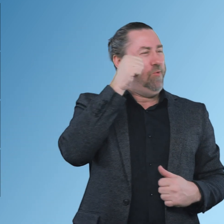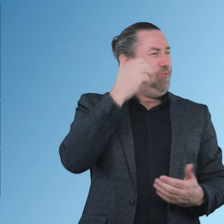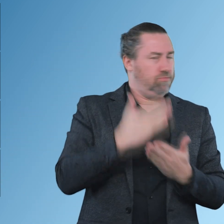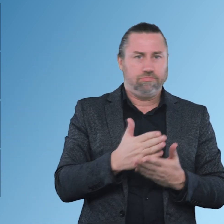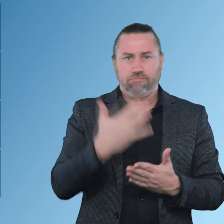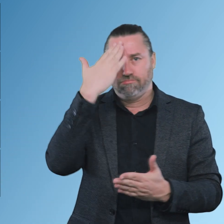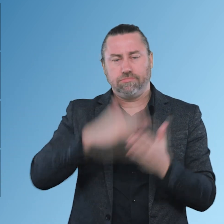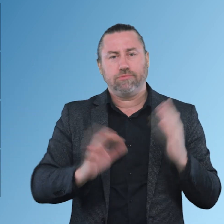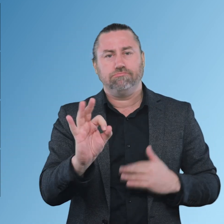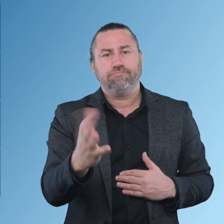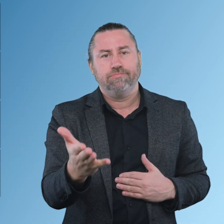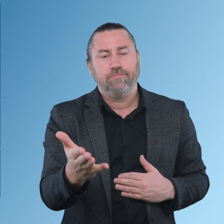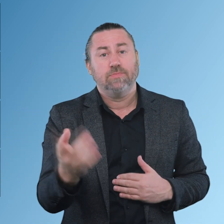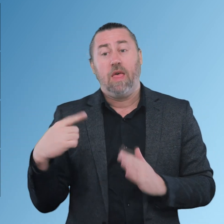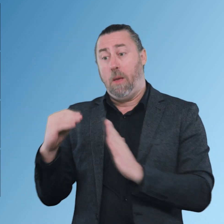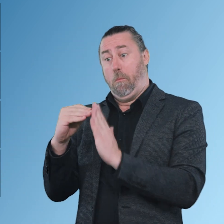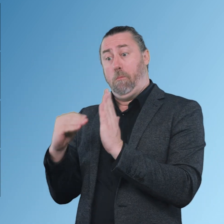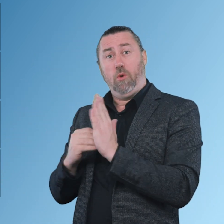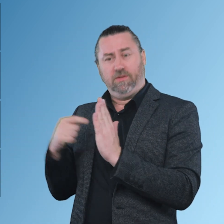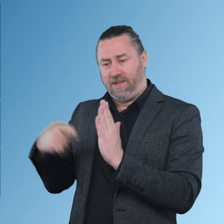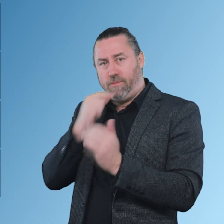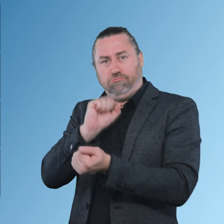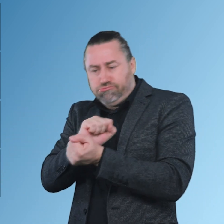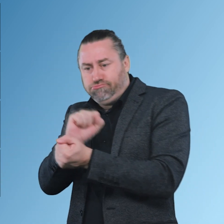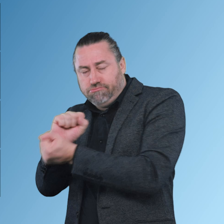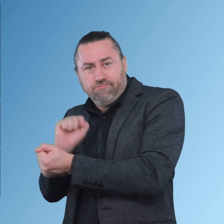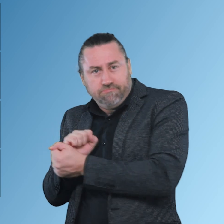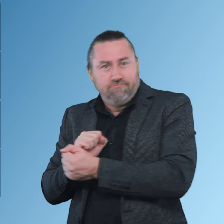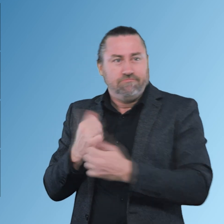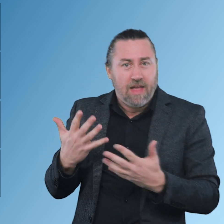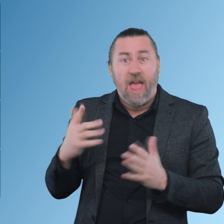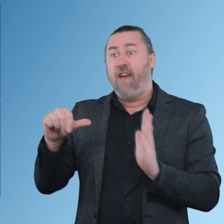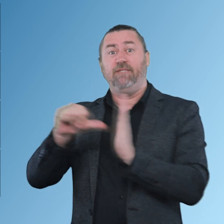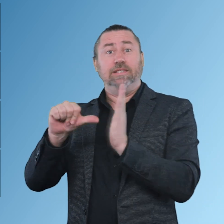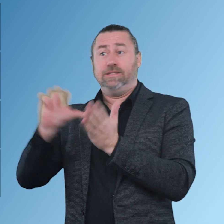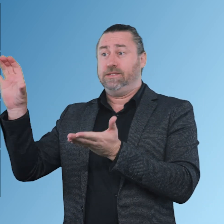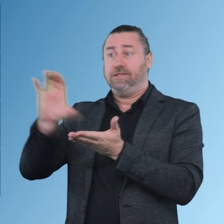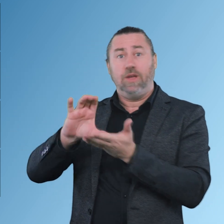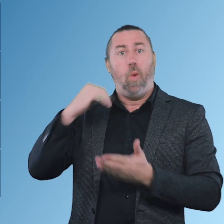In the policy and system landscape, challenges include complex funding arrangements resulting in inequities